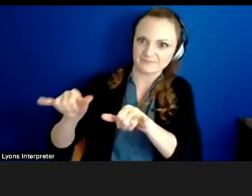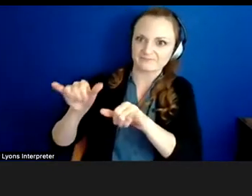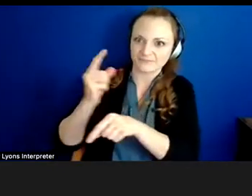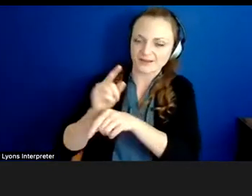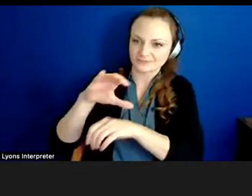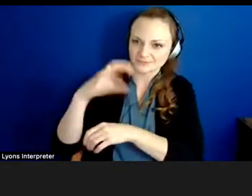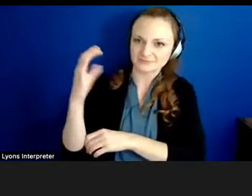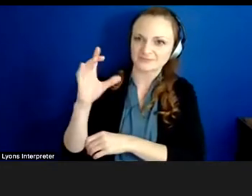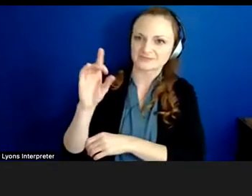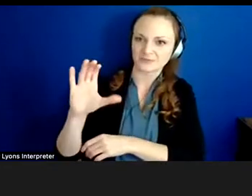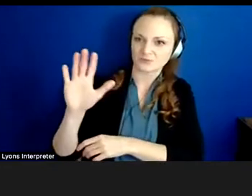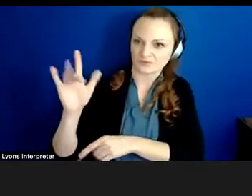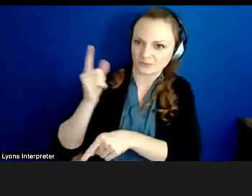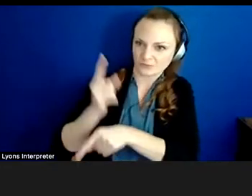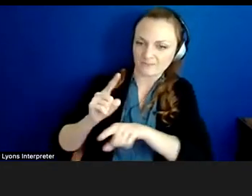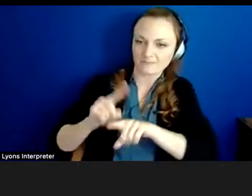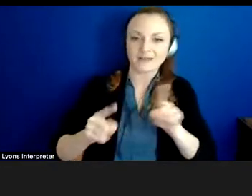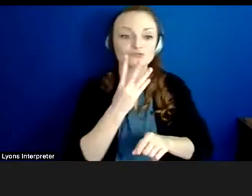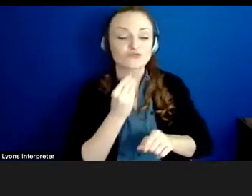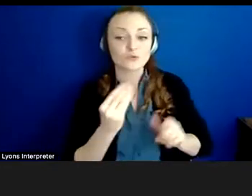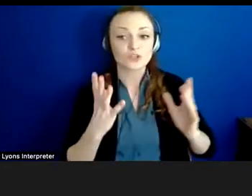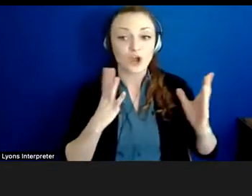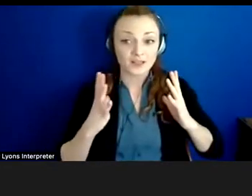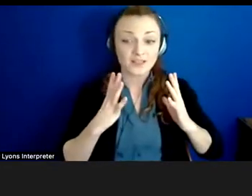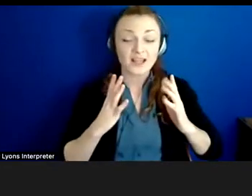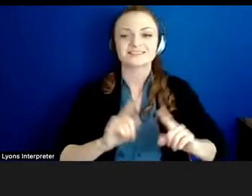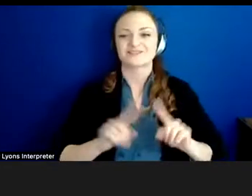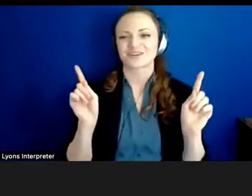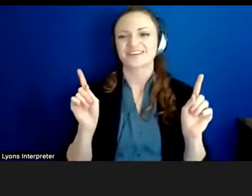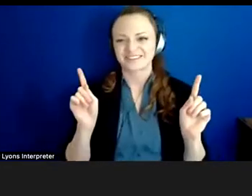19:12:06 But Jewish holidays don't work that way Jewish holidays work according to the